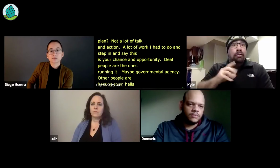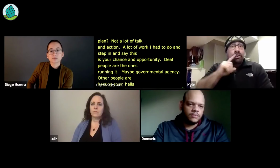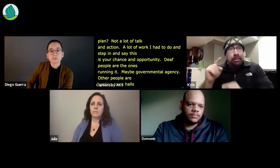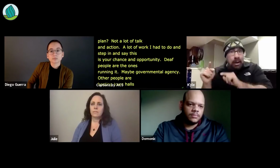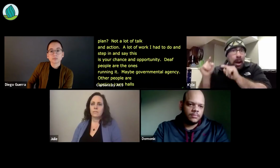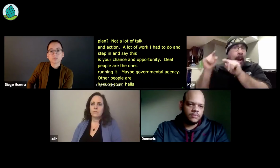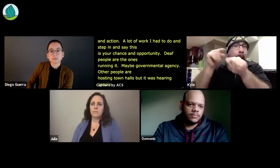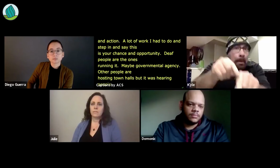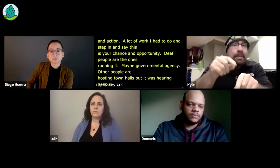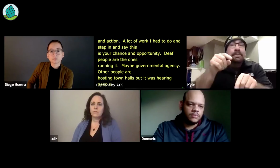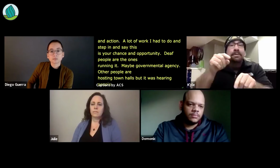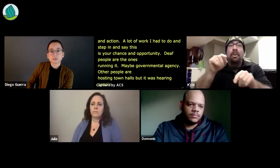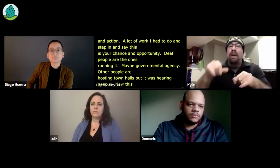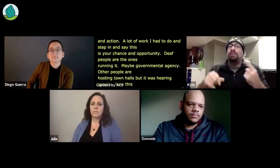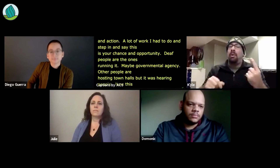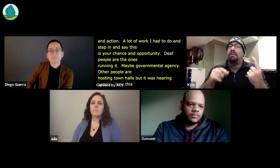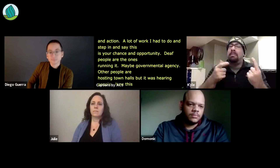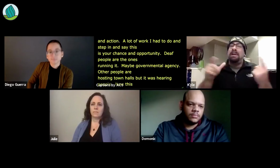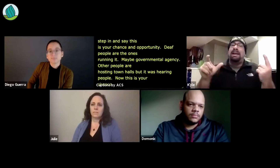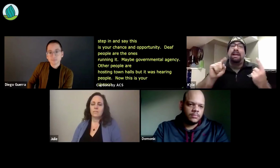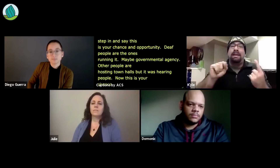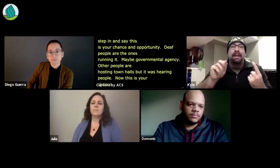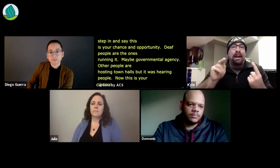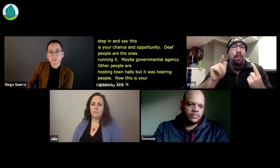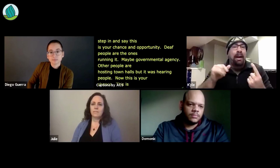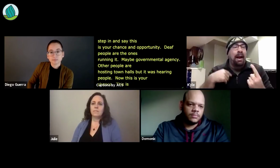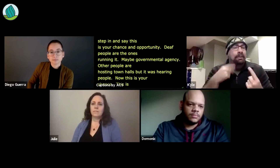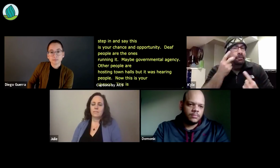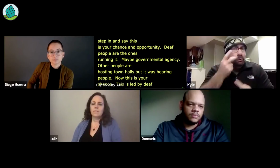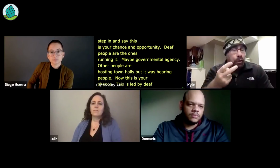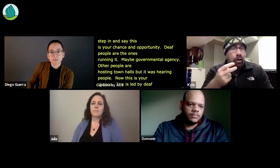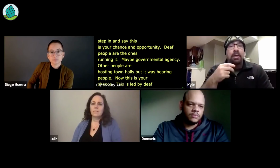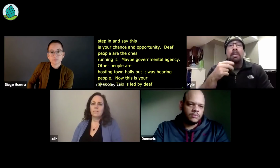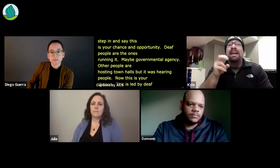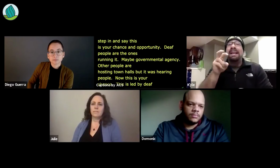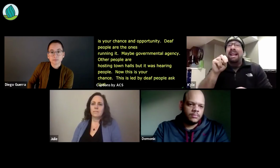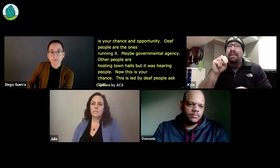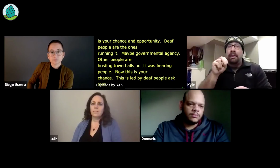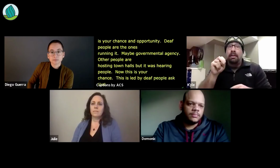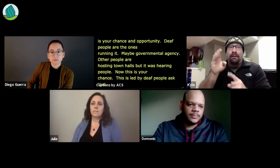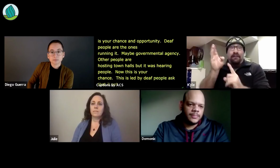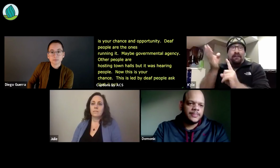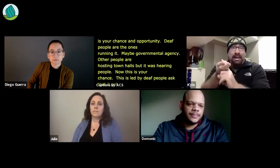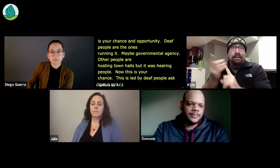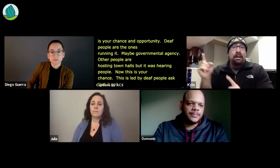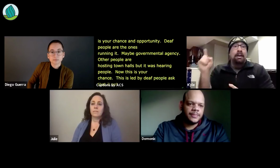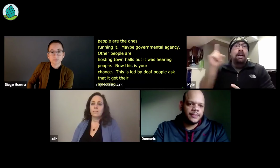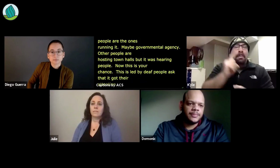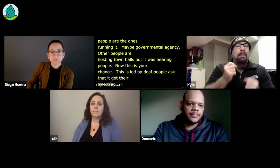And that really got their attention. I felt like that was a huge take away for me that I saw was that even convincing them to come,